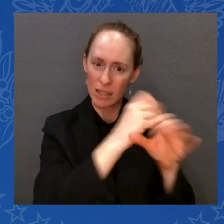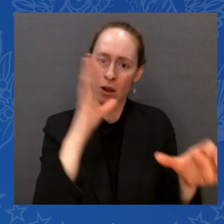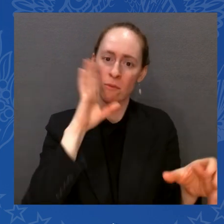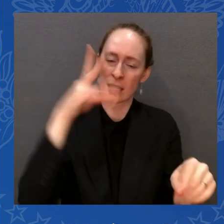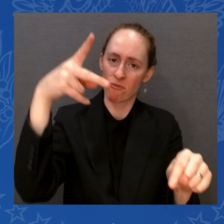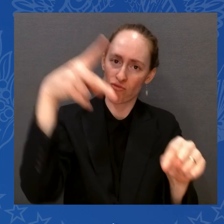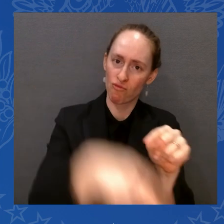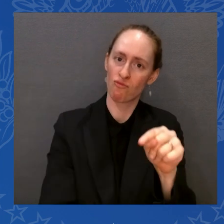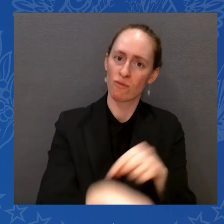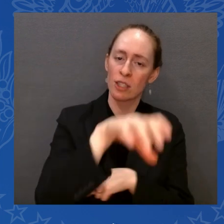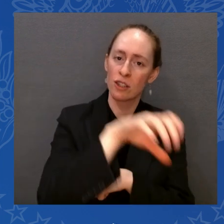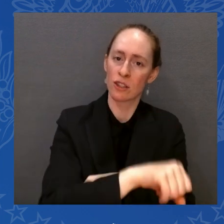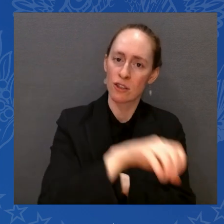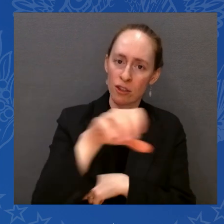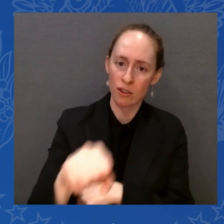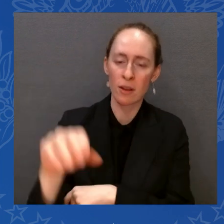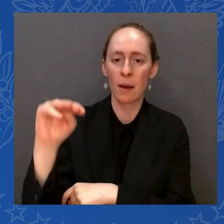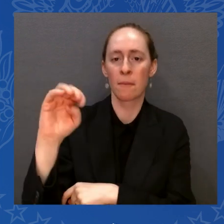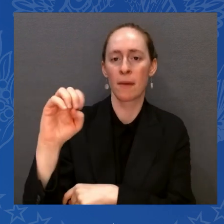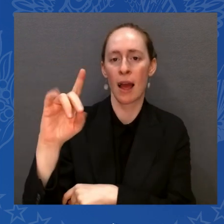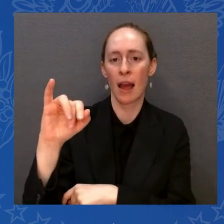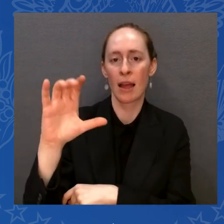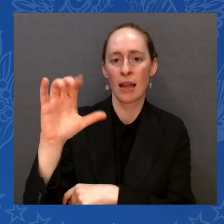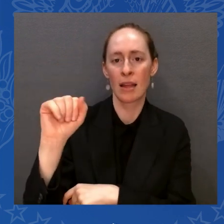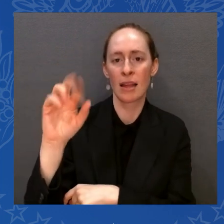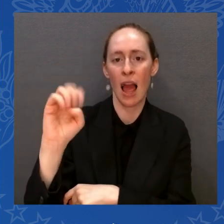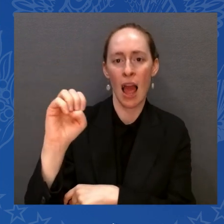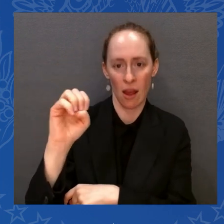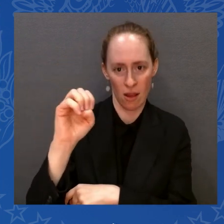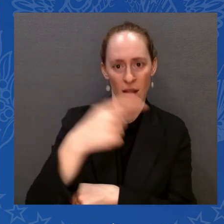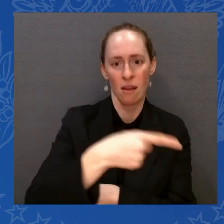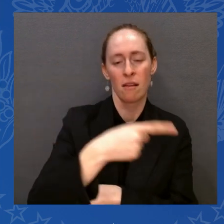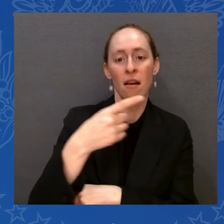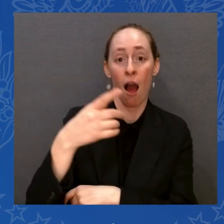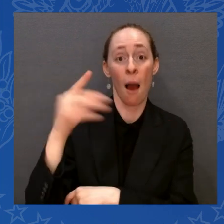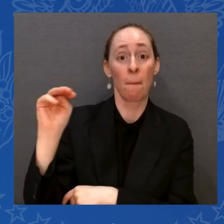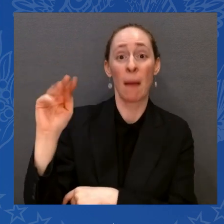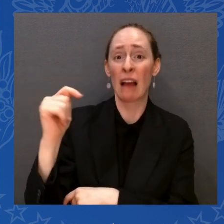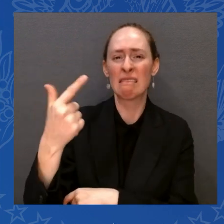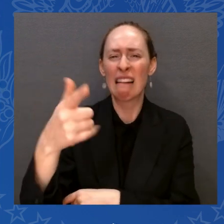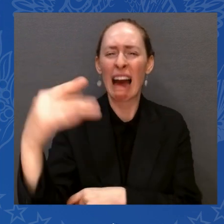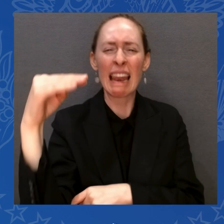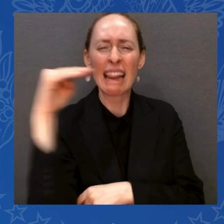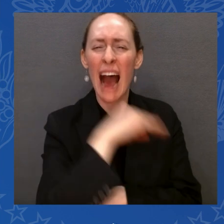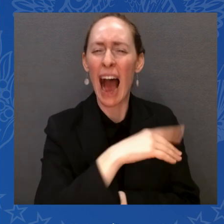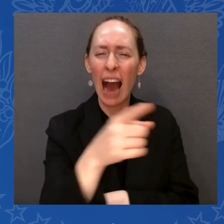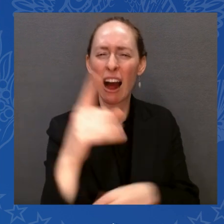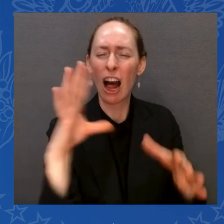And Marjorie Taylor Greene and others stood up and said, "Liar! Liar!" It reminds of that "Liar, liar, house on fire." Yeah.